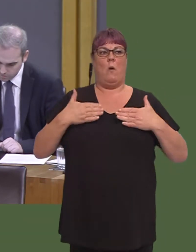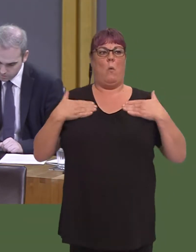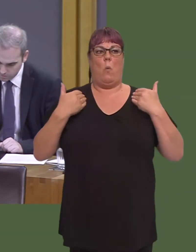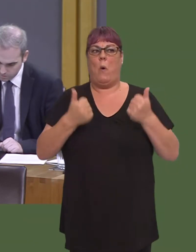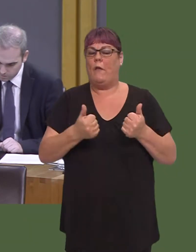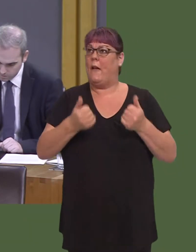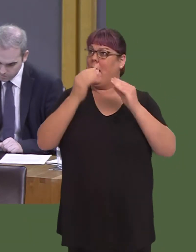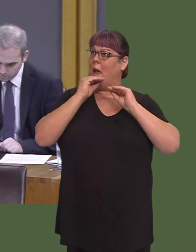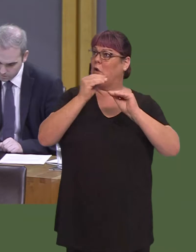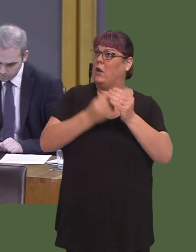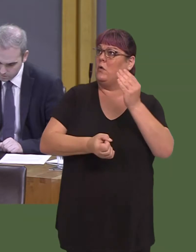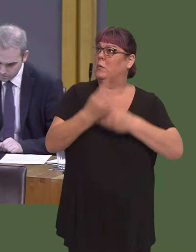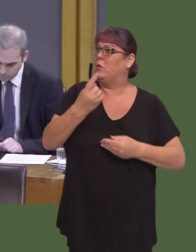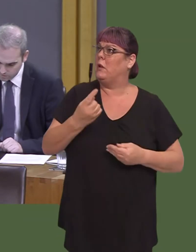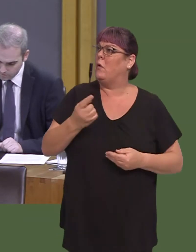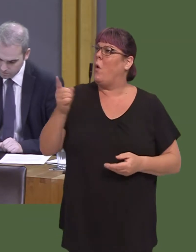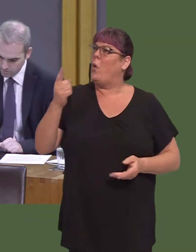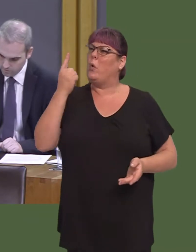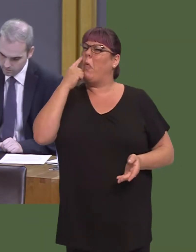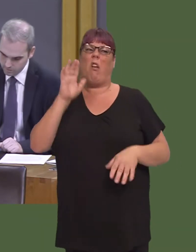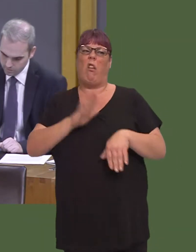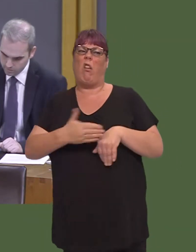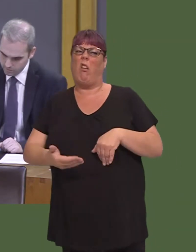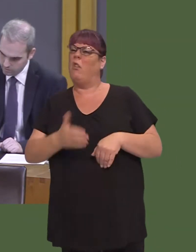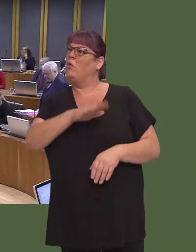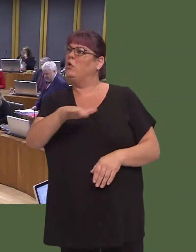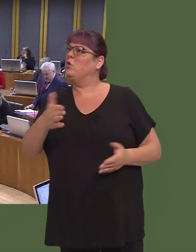we get things right. Now, I'm not sure what he's saying: get rid